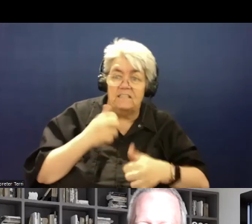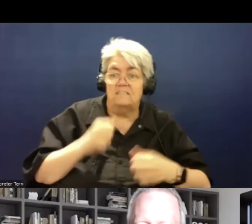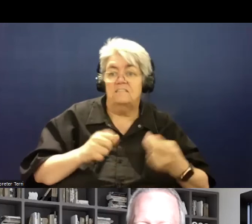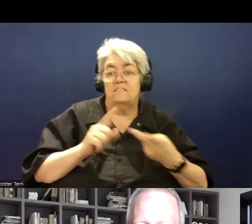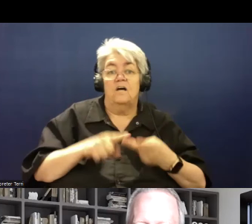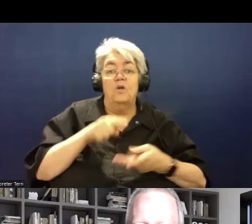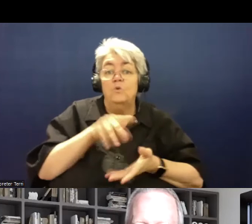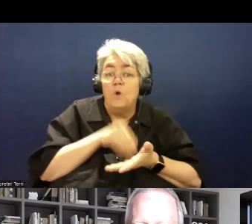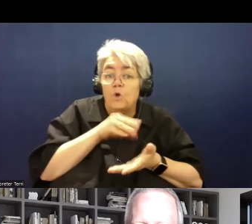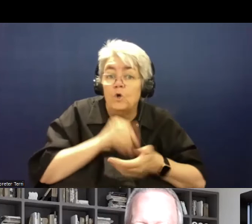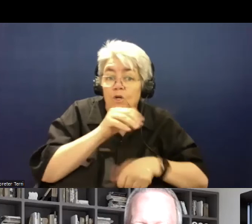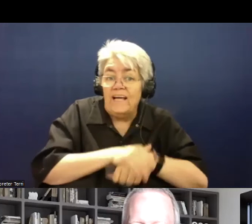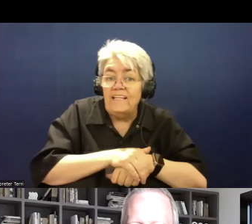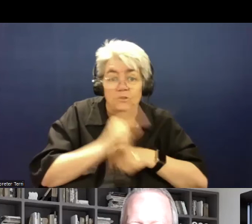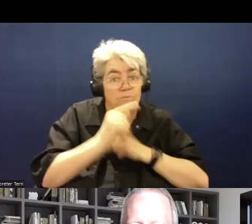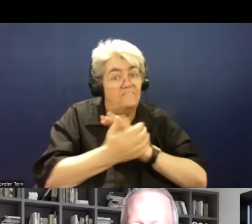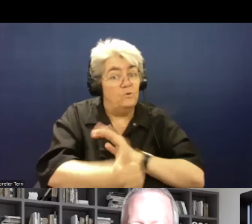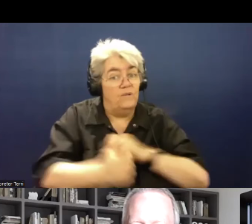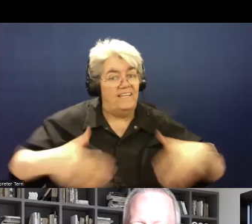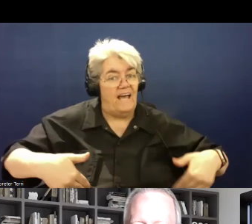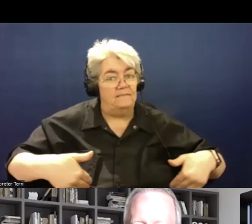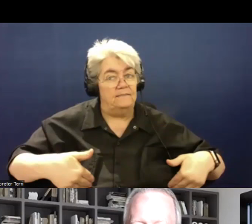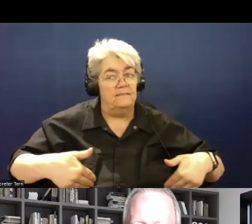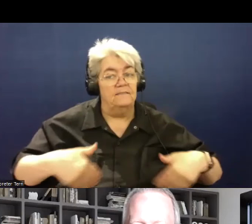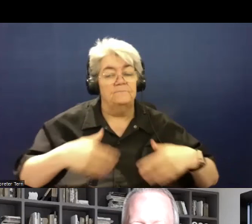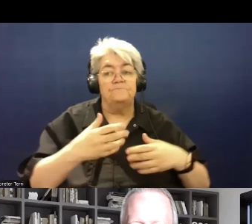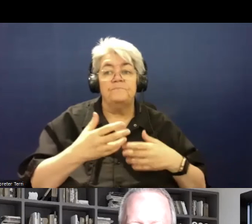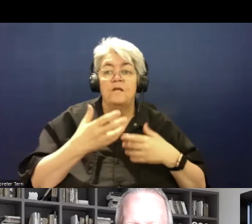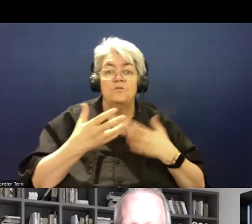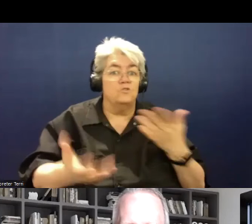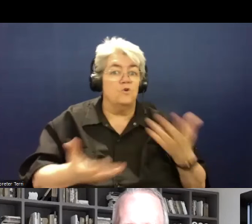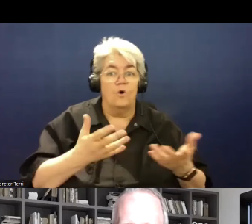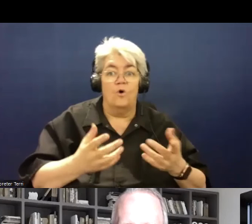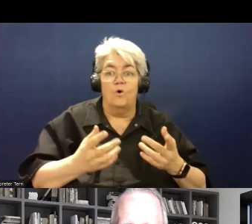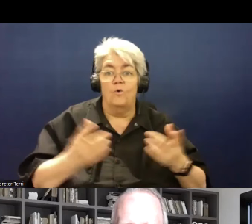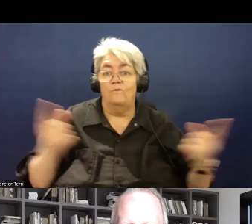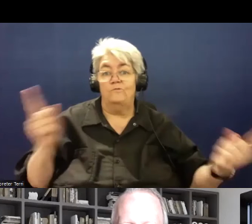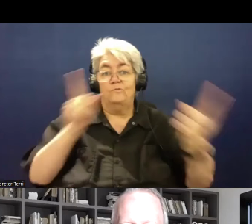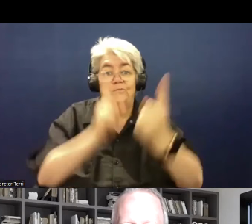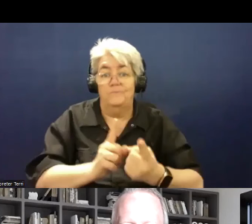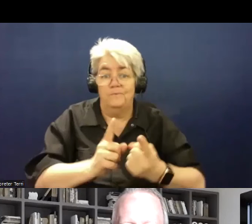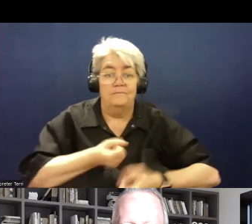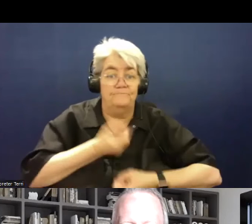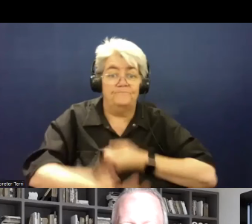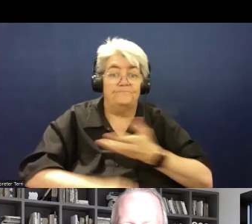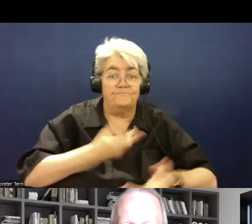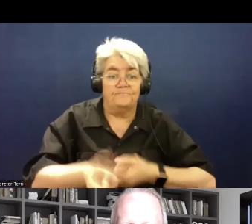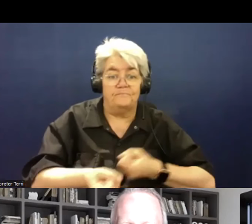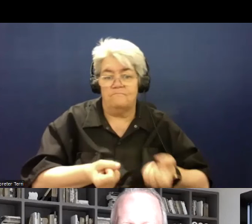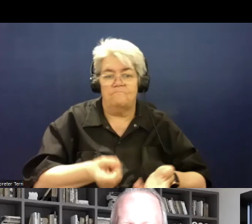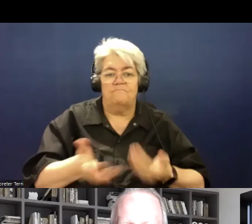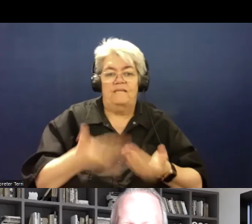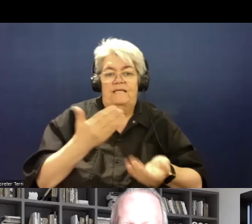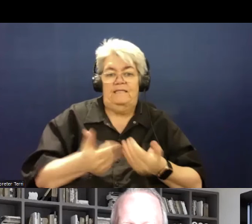BUT YOU CANNOT COMMUNICATE BECAUSE YOU CAN HAVE MISSED INFORMATION